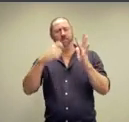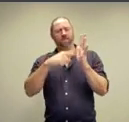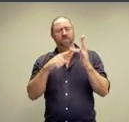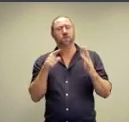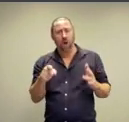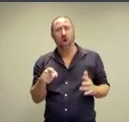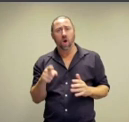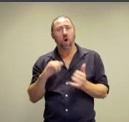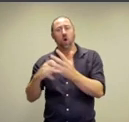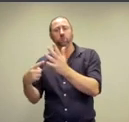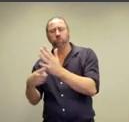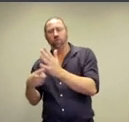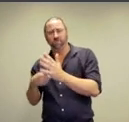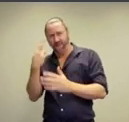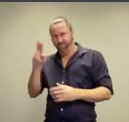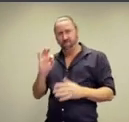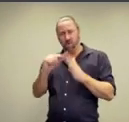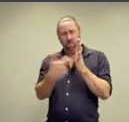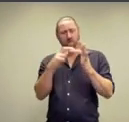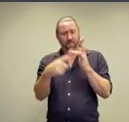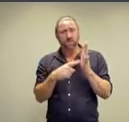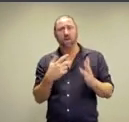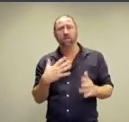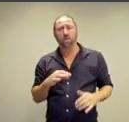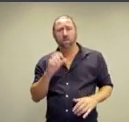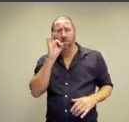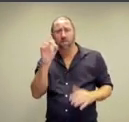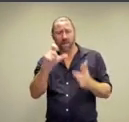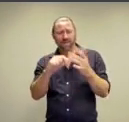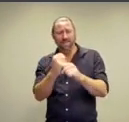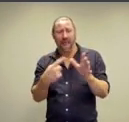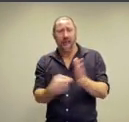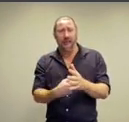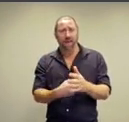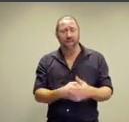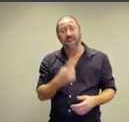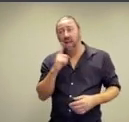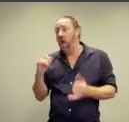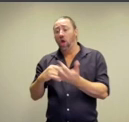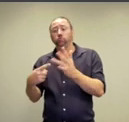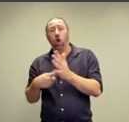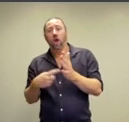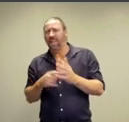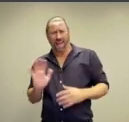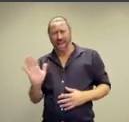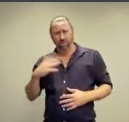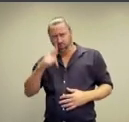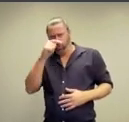after his favorite cigar rather than Schott their last name because he didn't think their Jewish last name would sell the coat at this